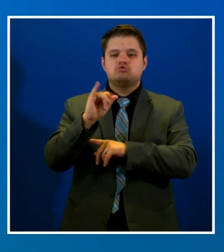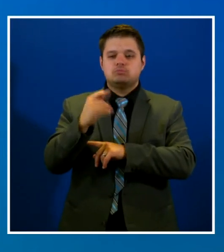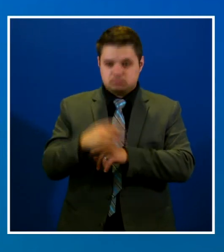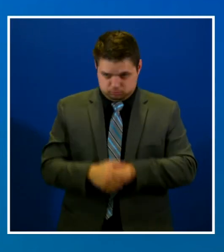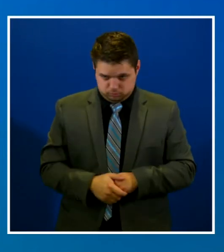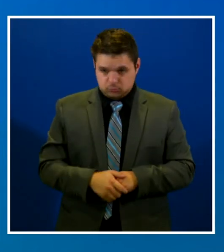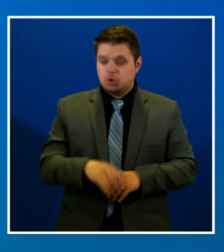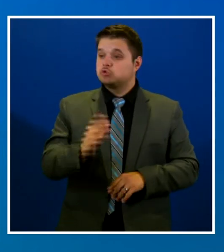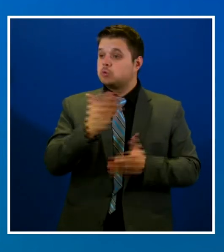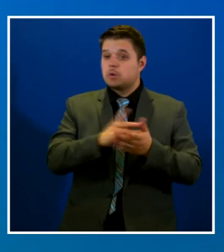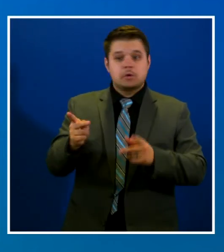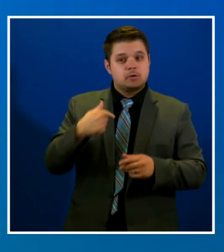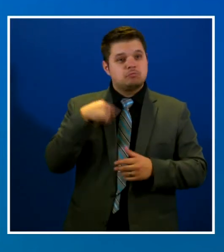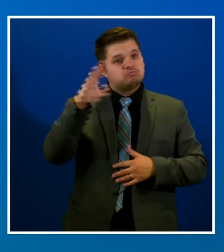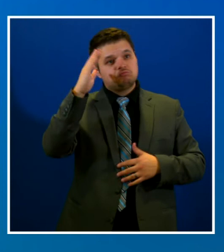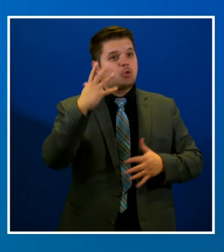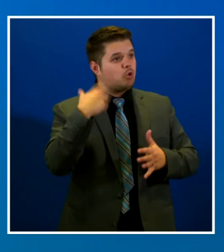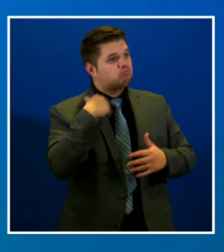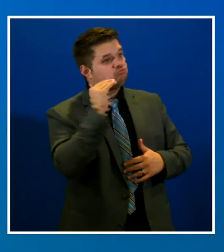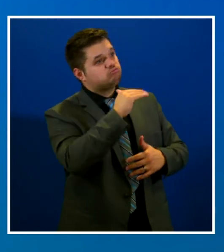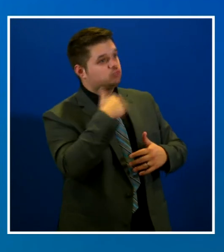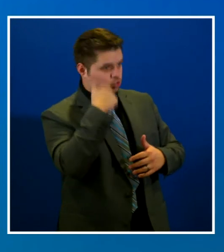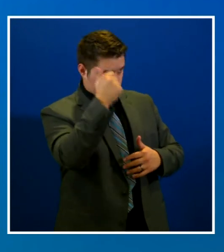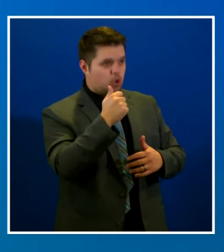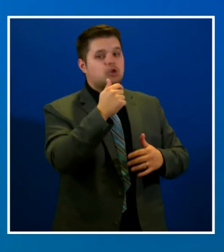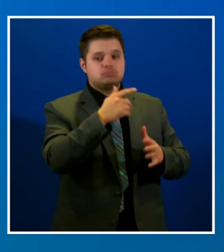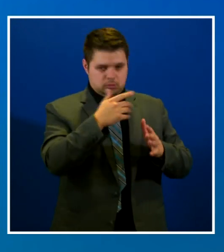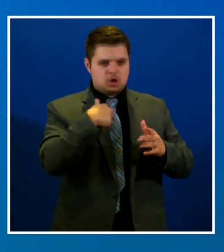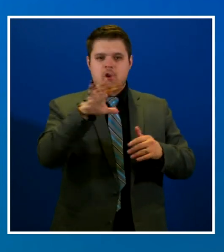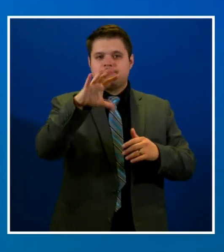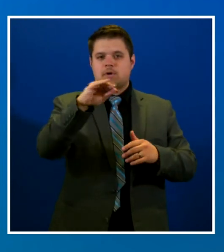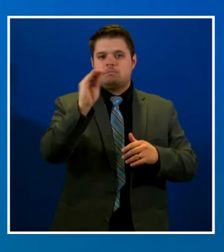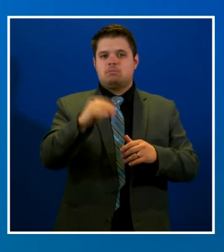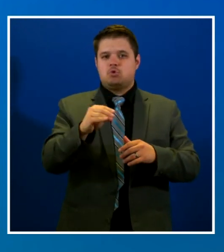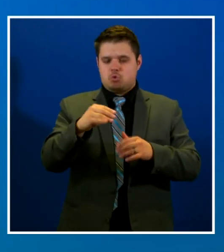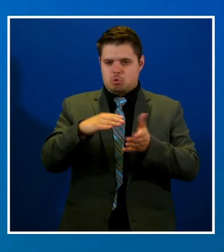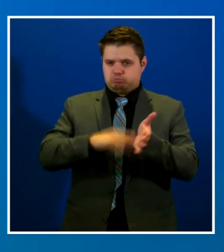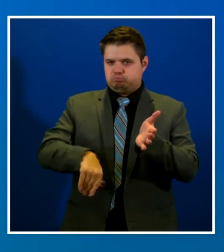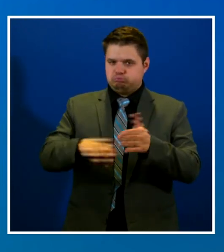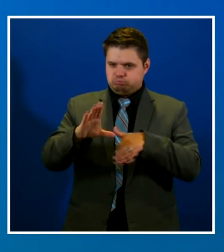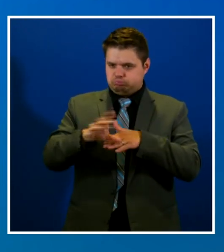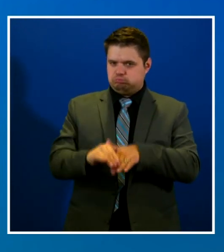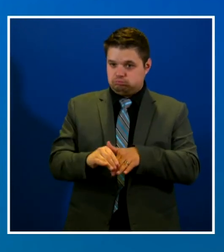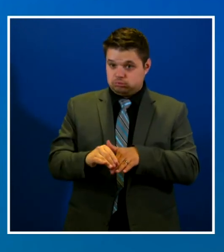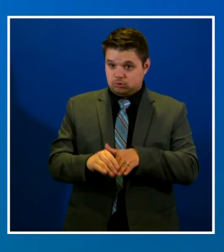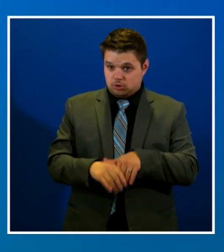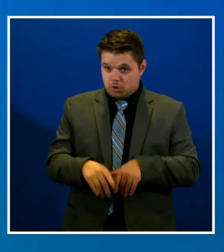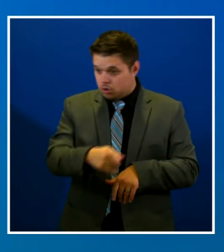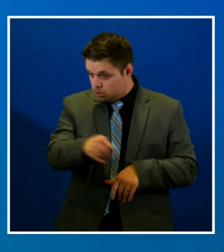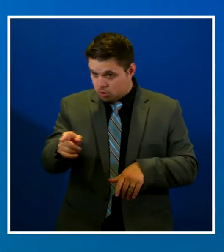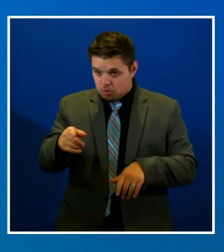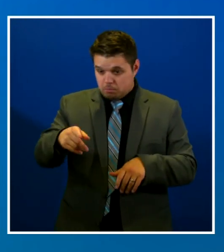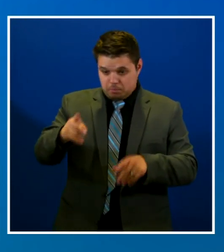within a qualifying household. So if you're eligible and your household will automatically receive the scholarship benefits